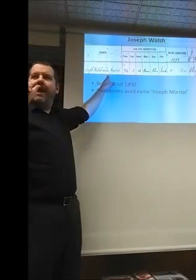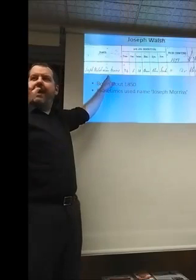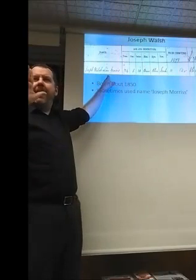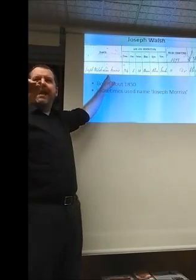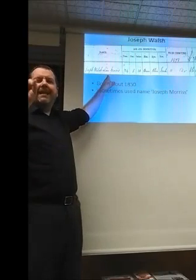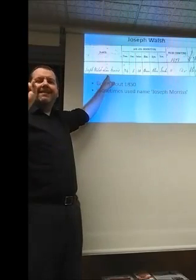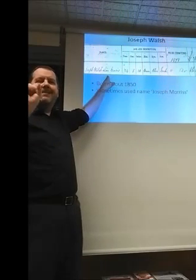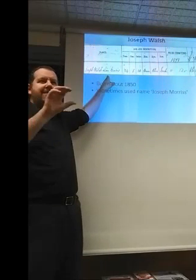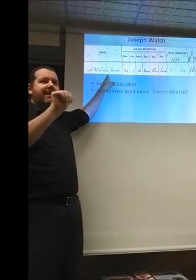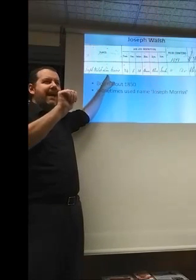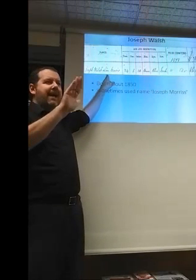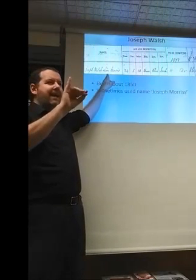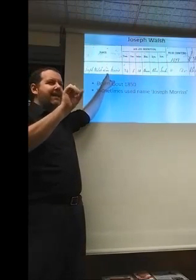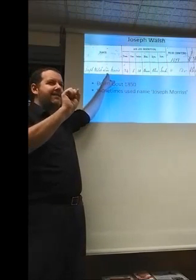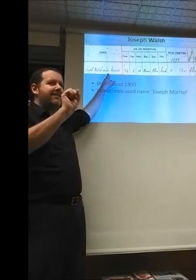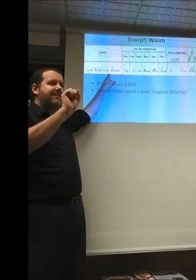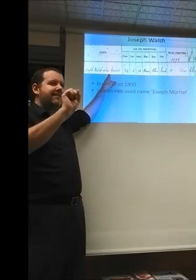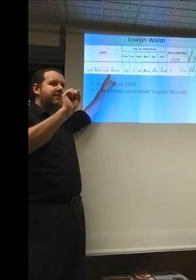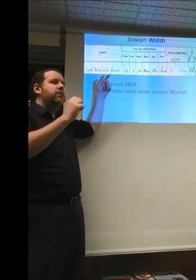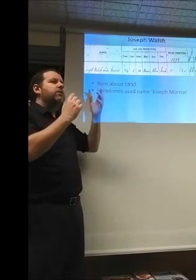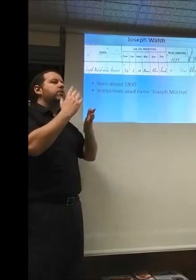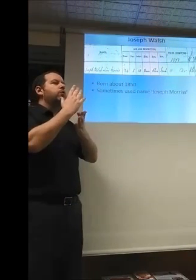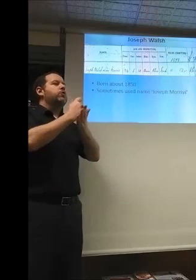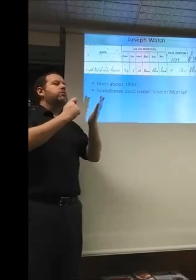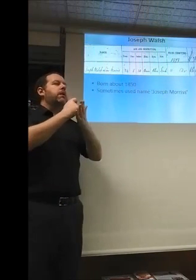So you can see here again that he was labelled as a dumb man.